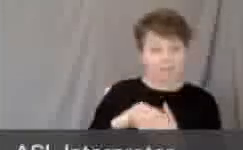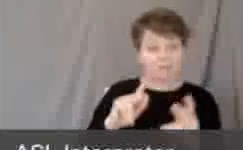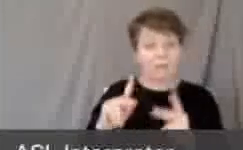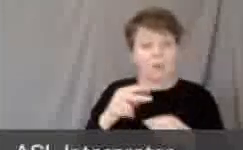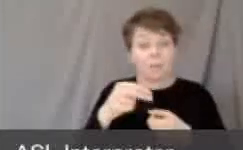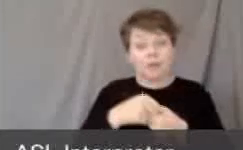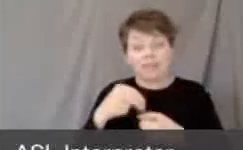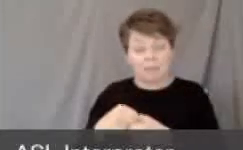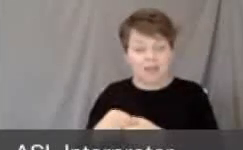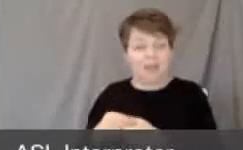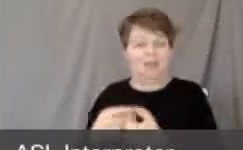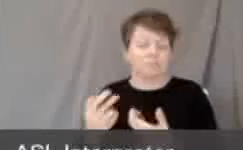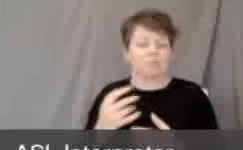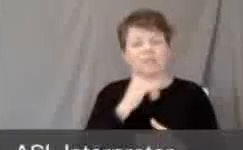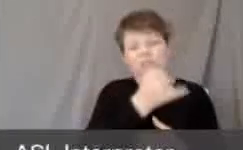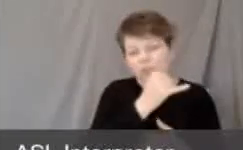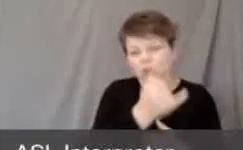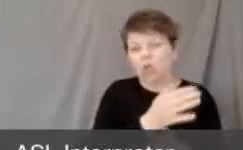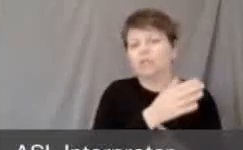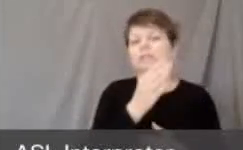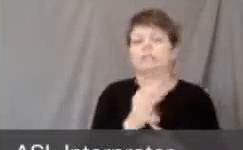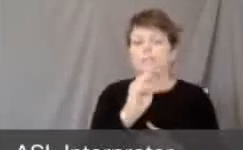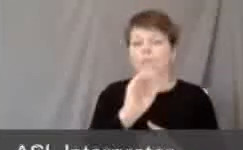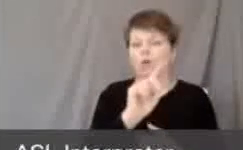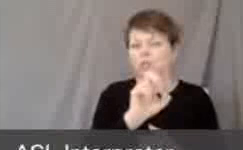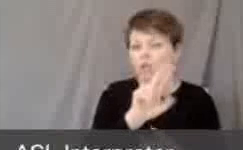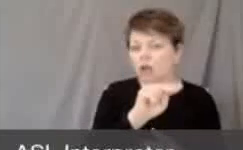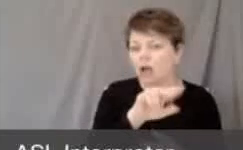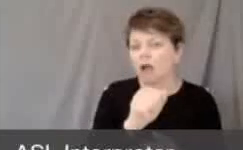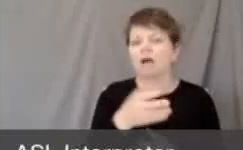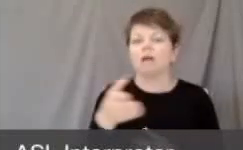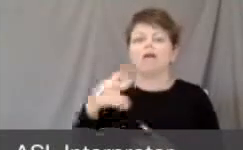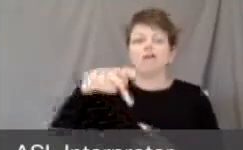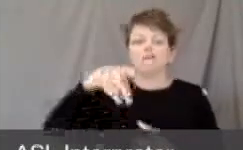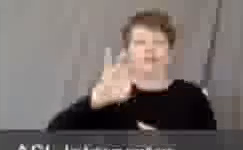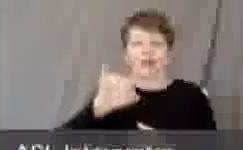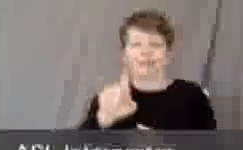And now, of course, there's been hundreds of millions of people around the world who have gotten MRSA vaccines.